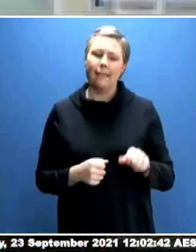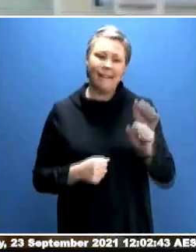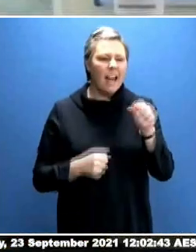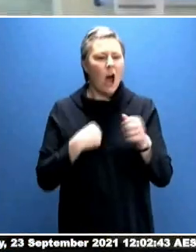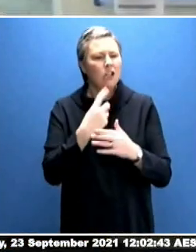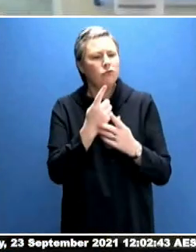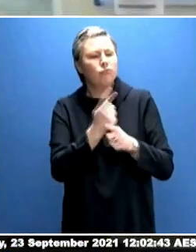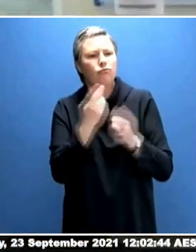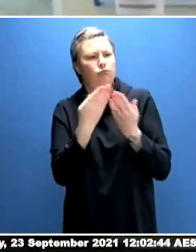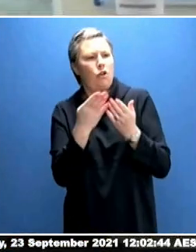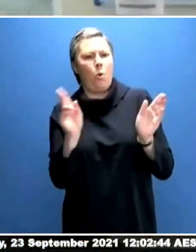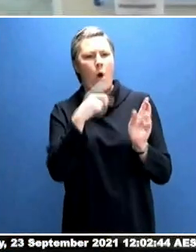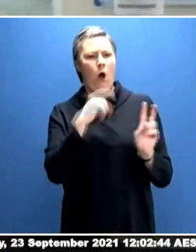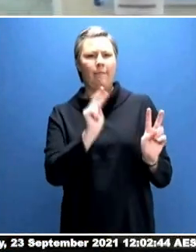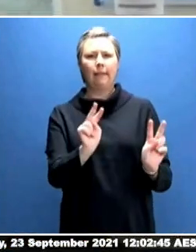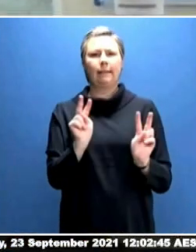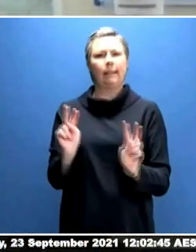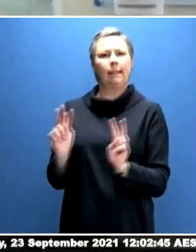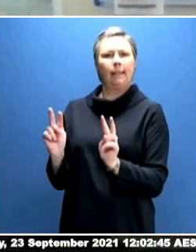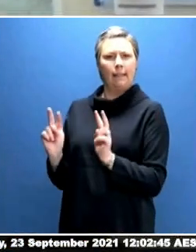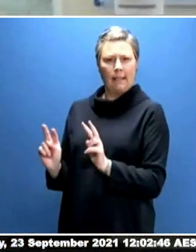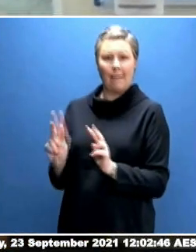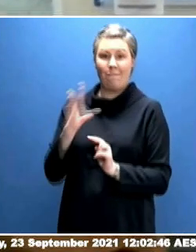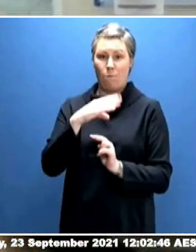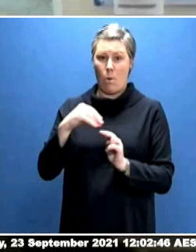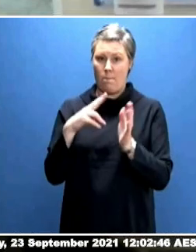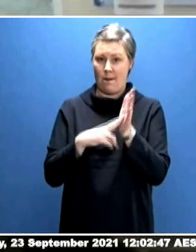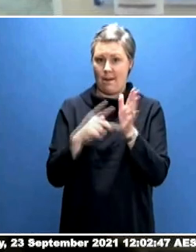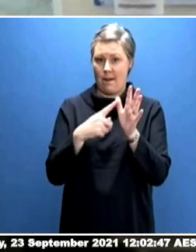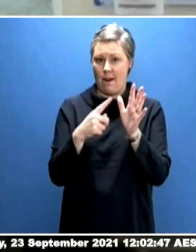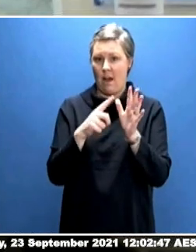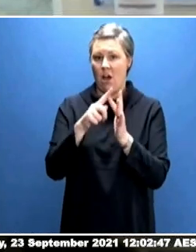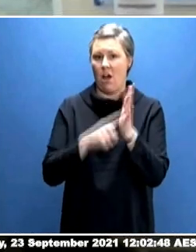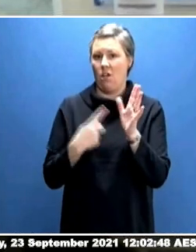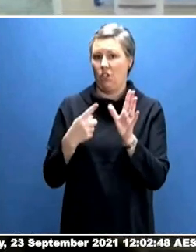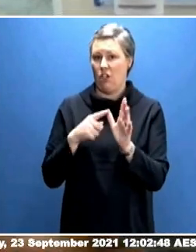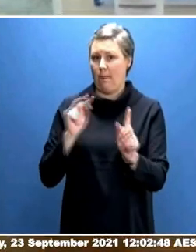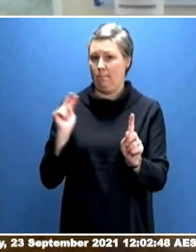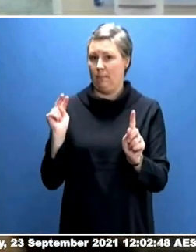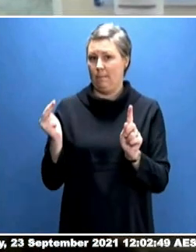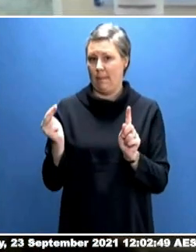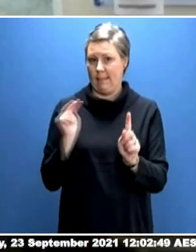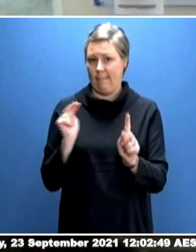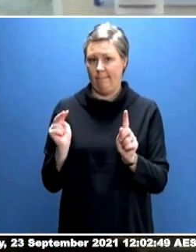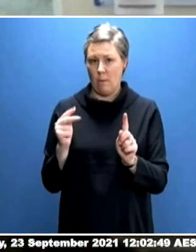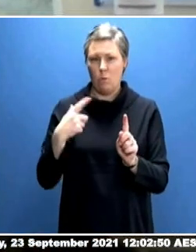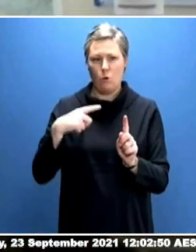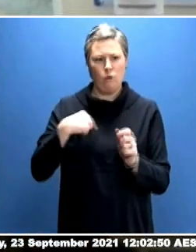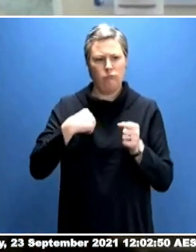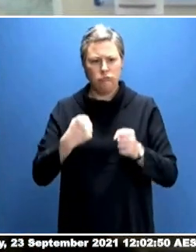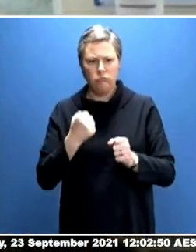in the context of NAAJA's advocacy at a policy level, I suppose,